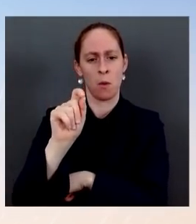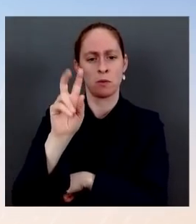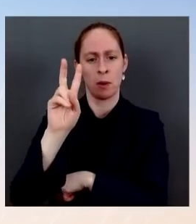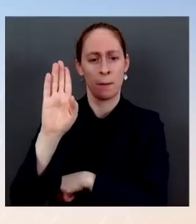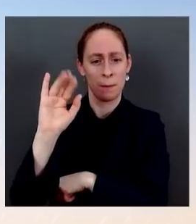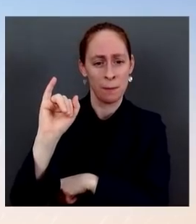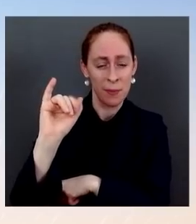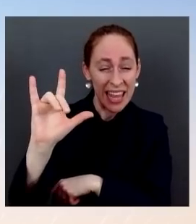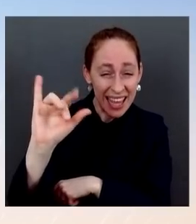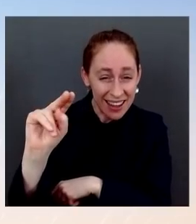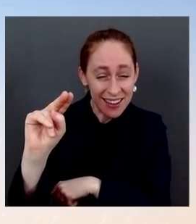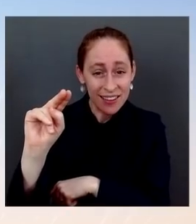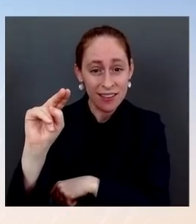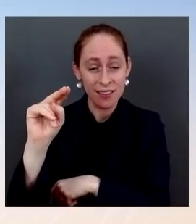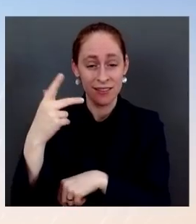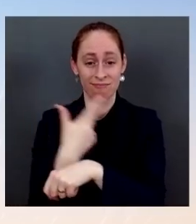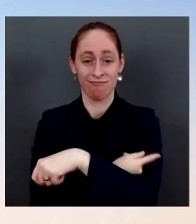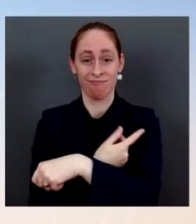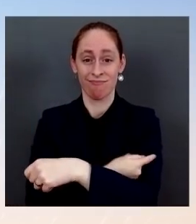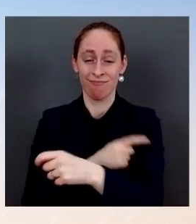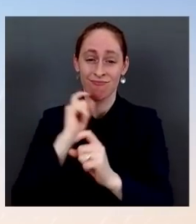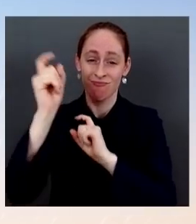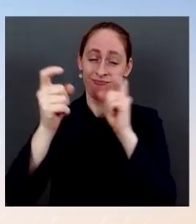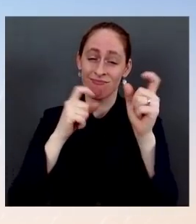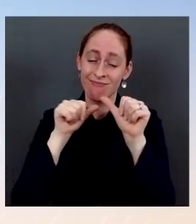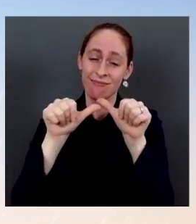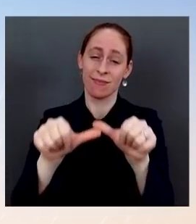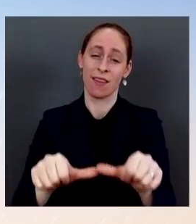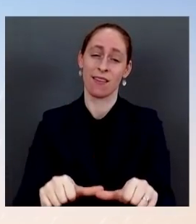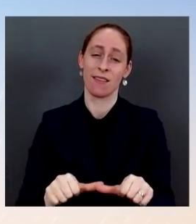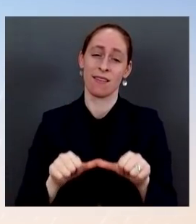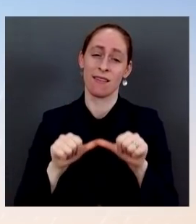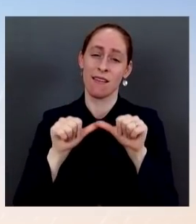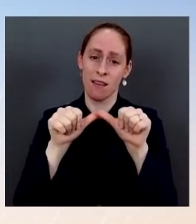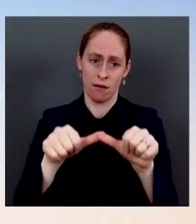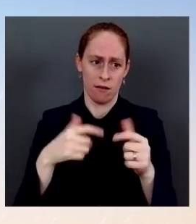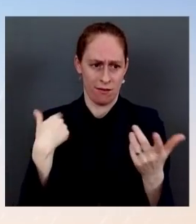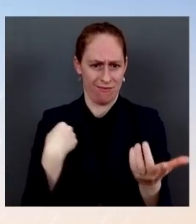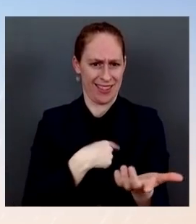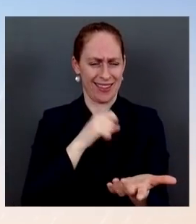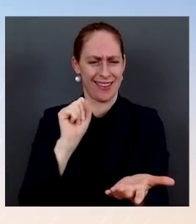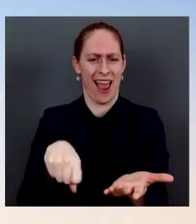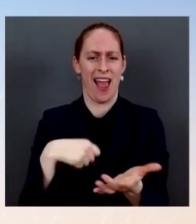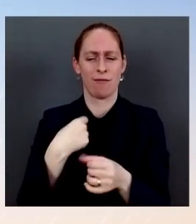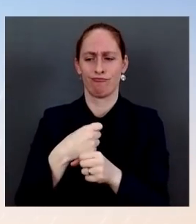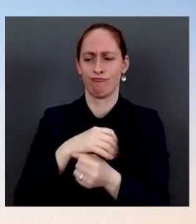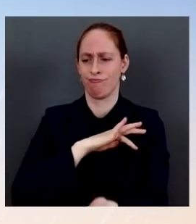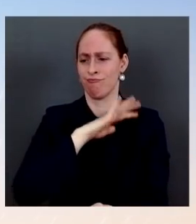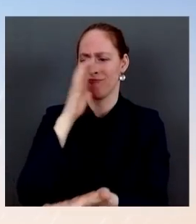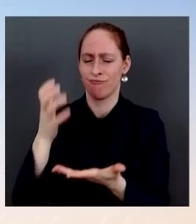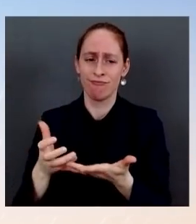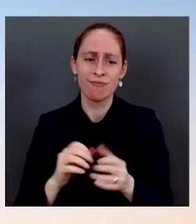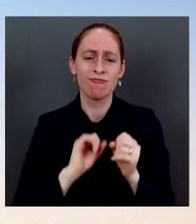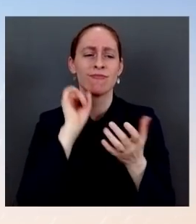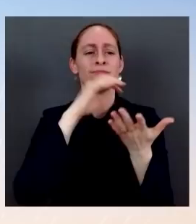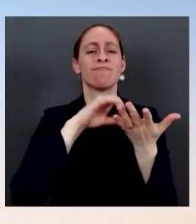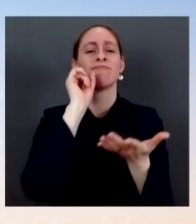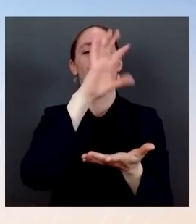In the spirit of giving this holiday season, we continue to ask that every country and company do their part to get more life-saving vaccines to the world.